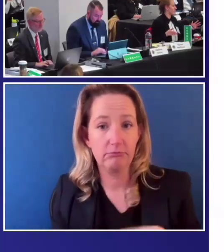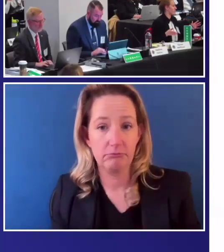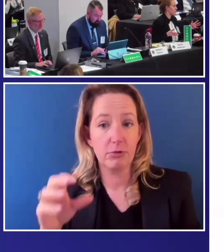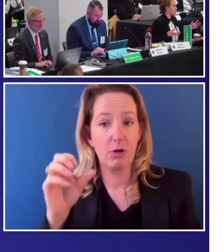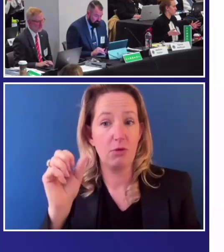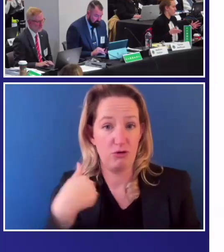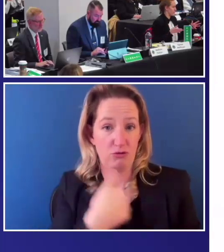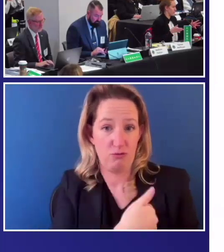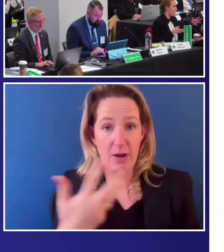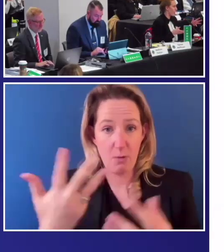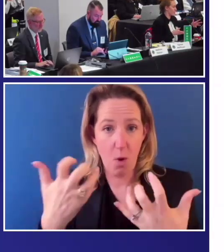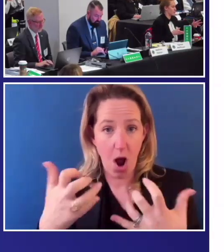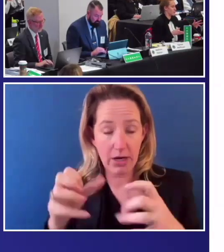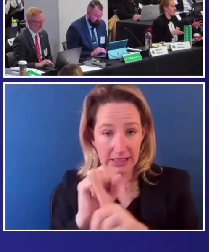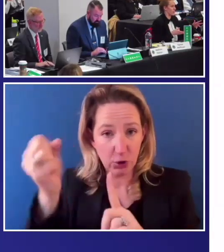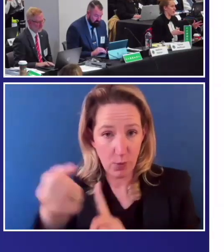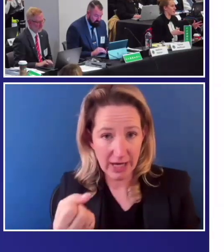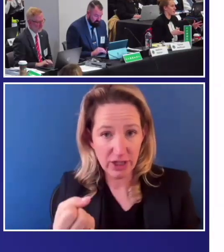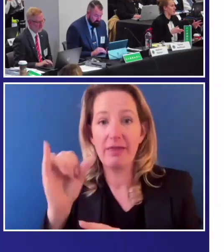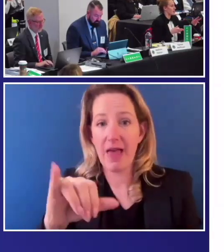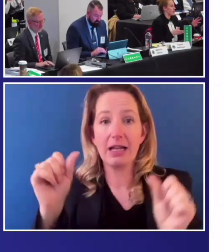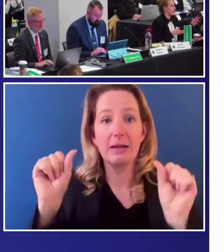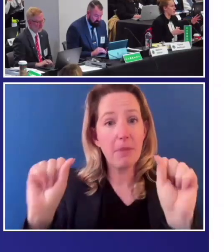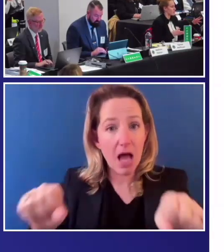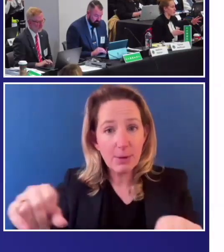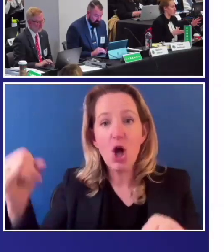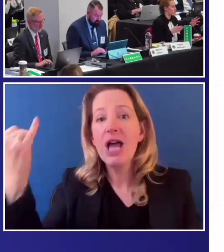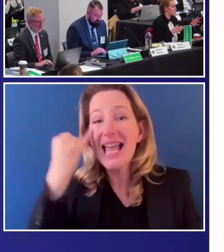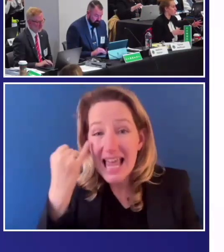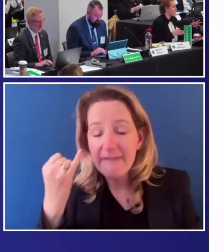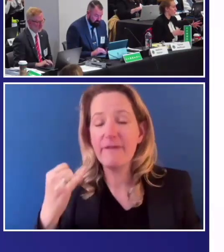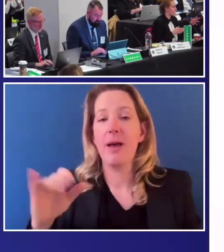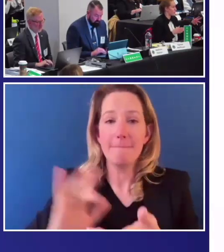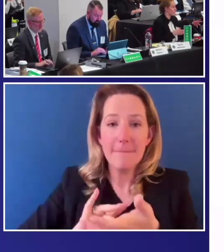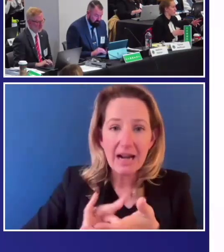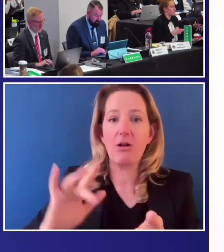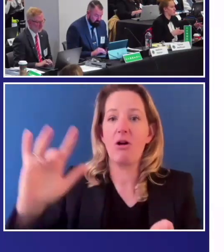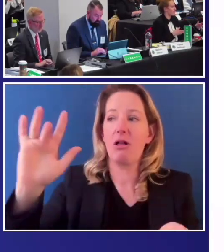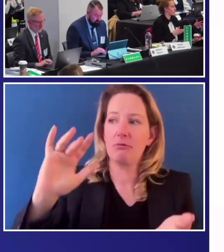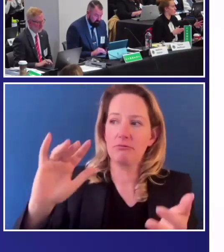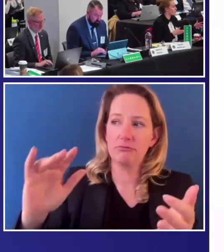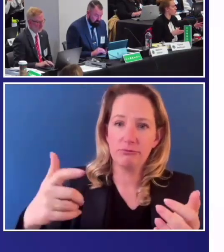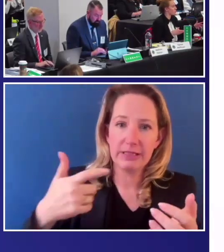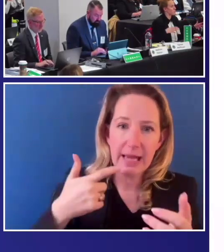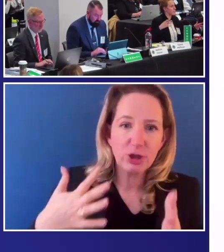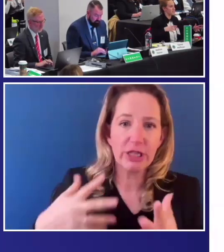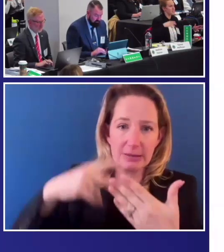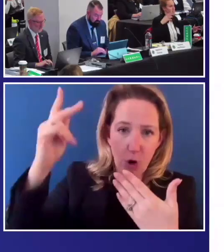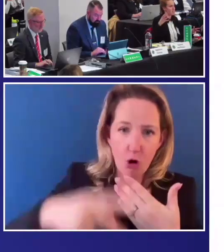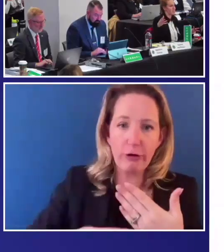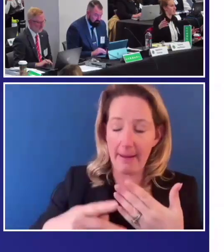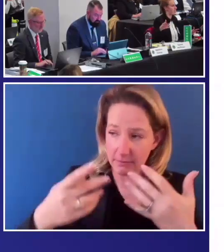situation where it's possible that a medical receptionist program continues to get approved because it's suddenly getting